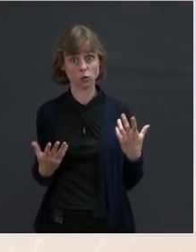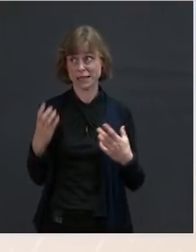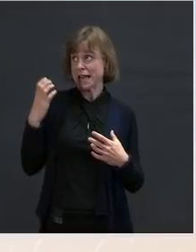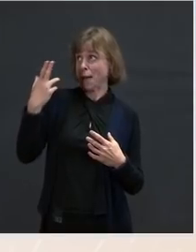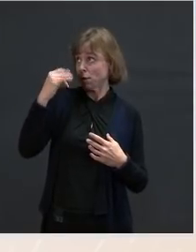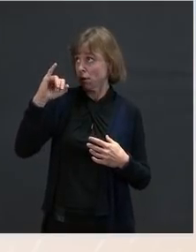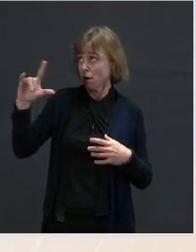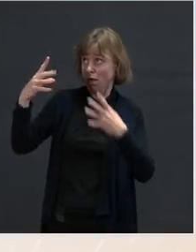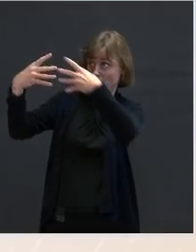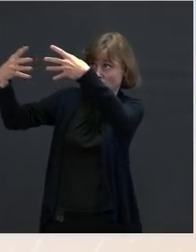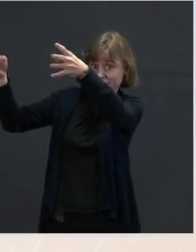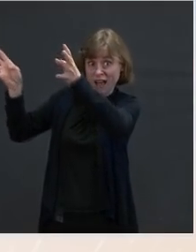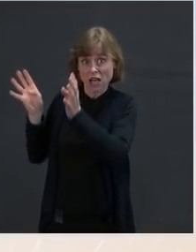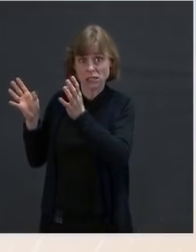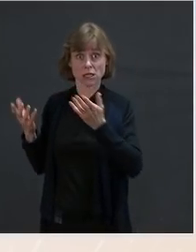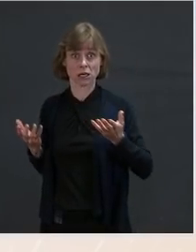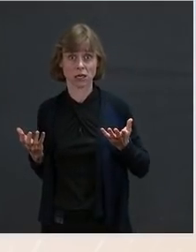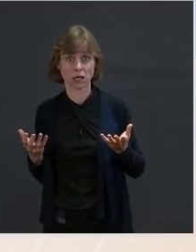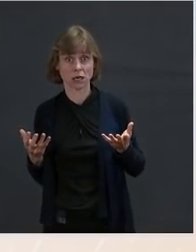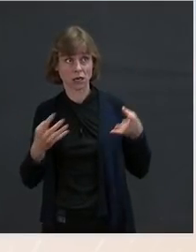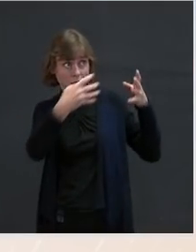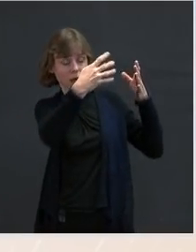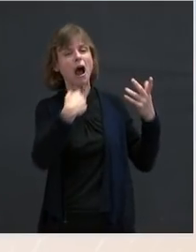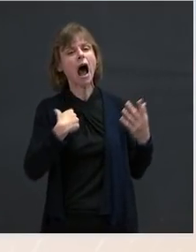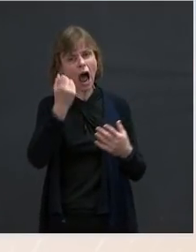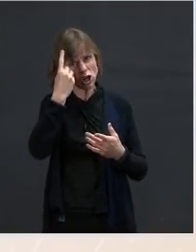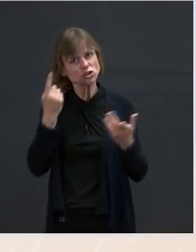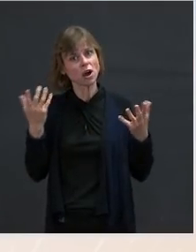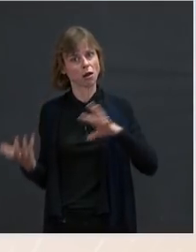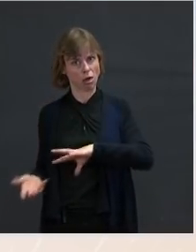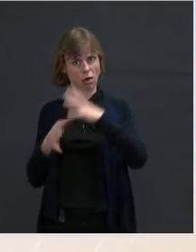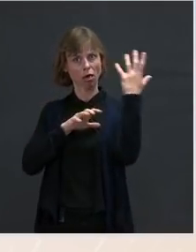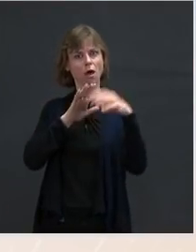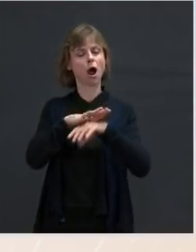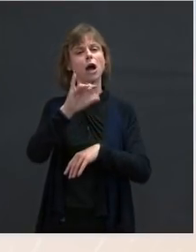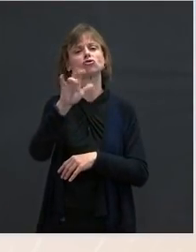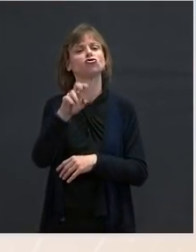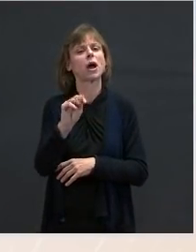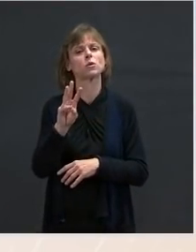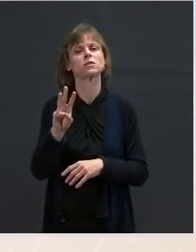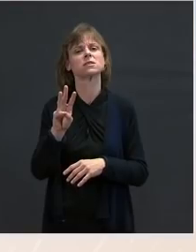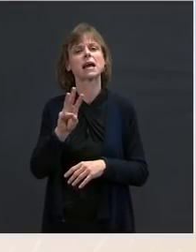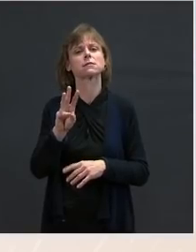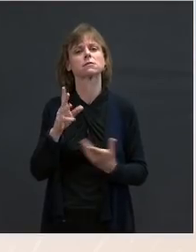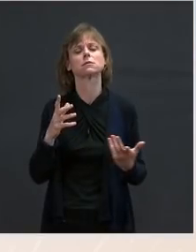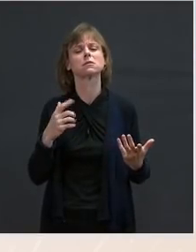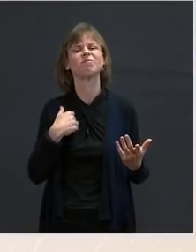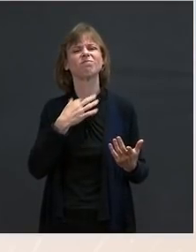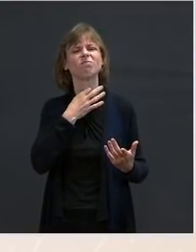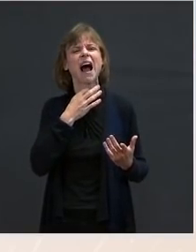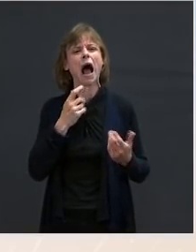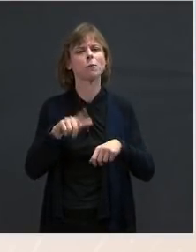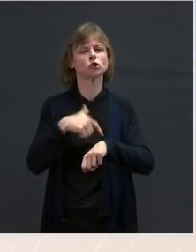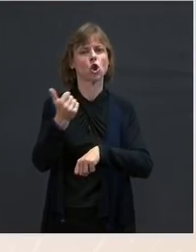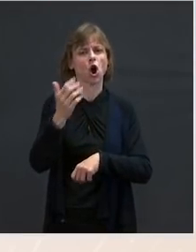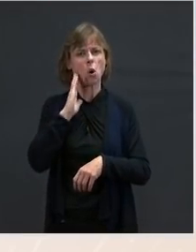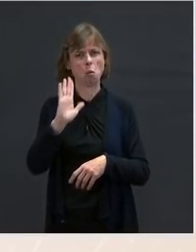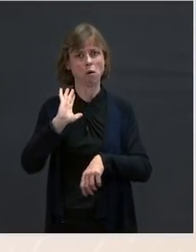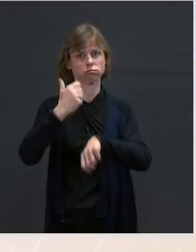I understand things happened on January 6th. How much longer do you think you're going to have all the security here? Ms. Psaki: Well, I would look at those